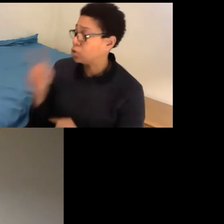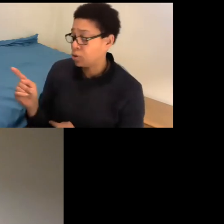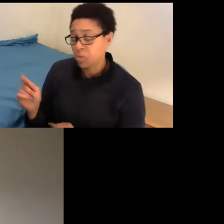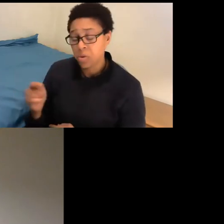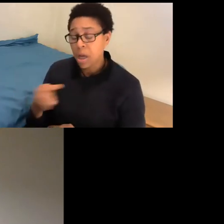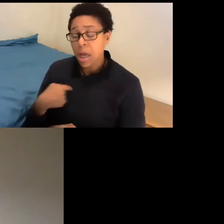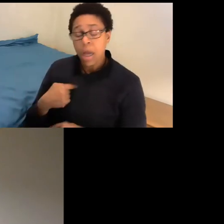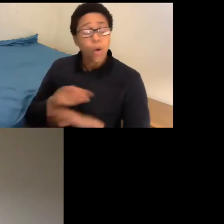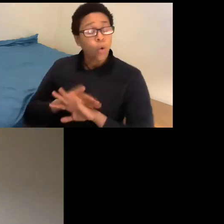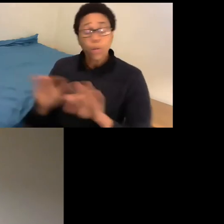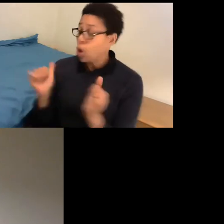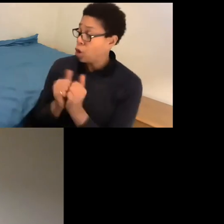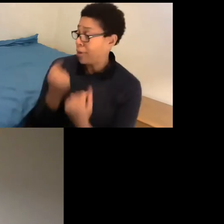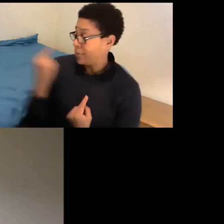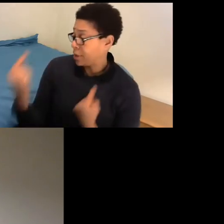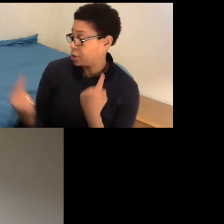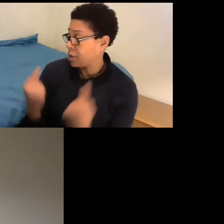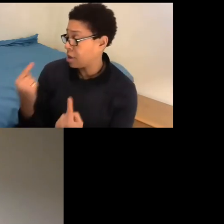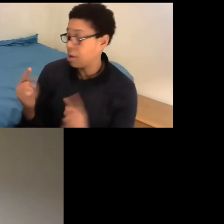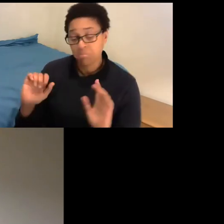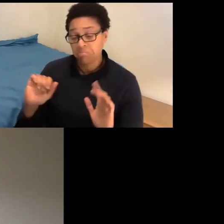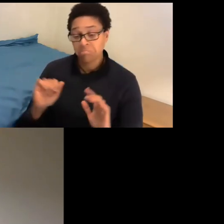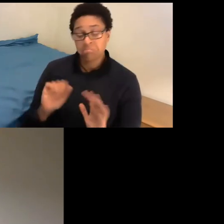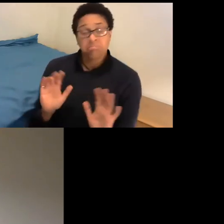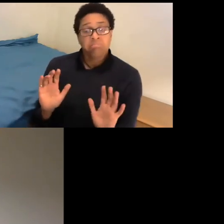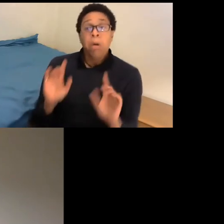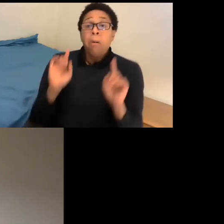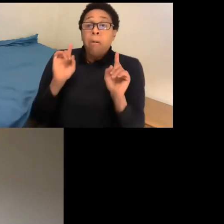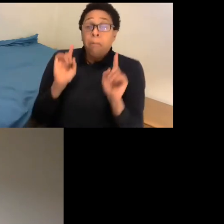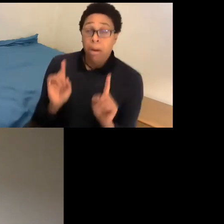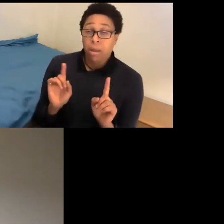be reconciled. It's almost like belief in caring for the planet